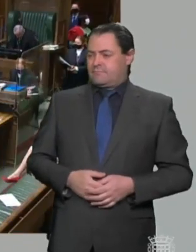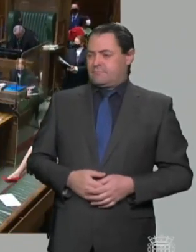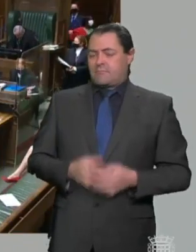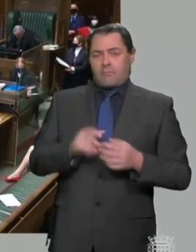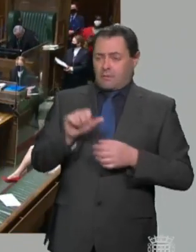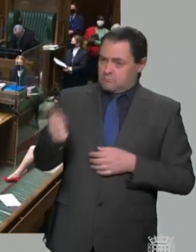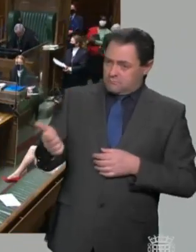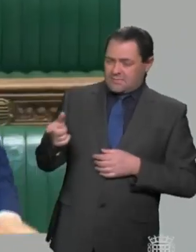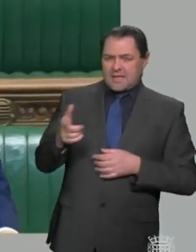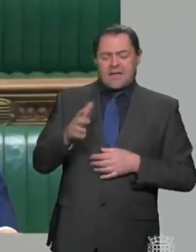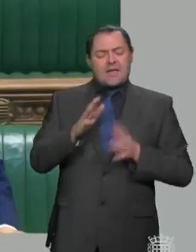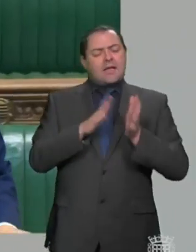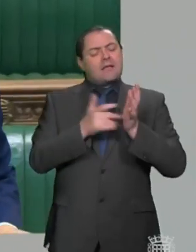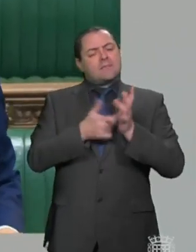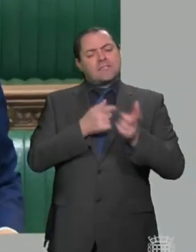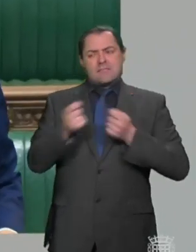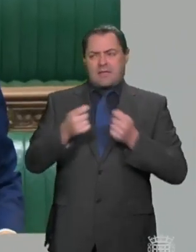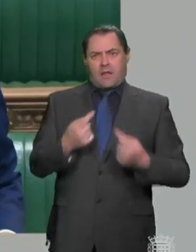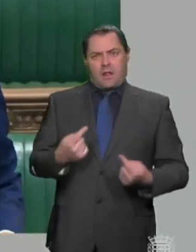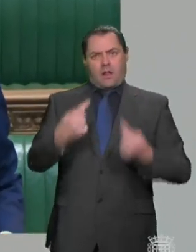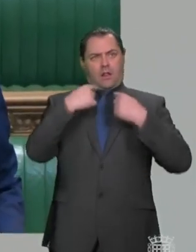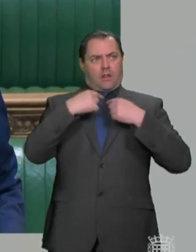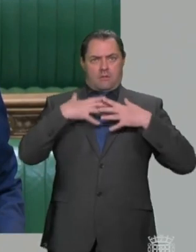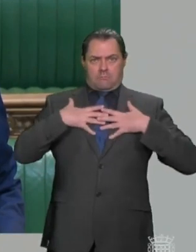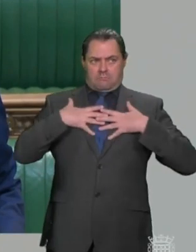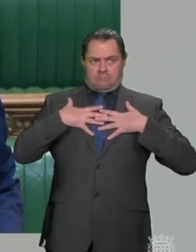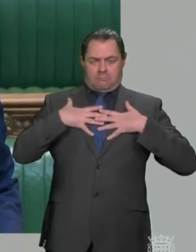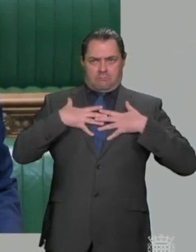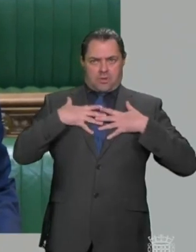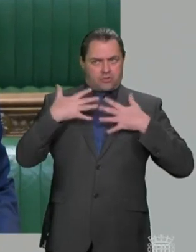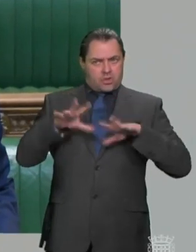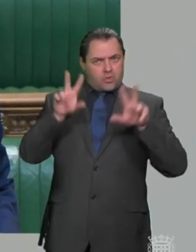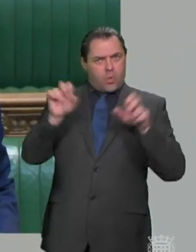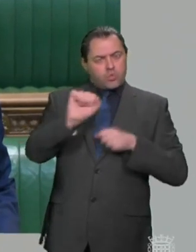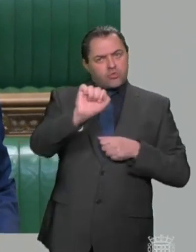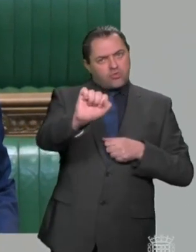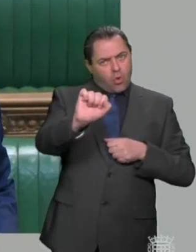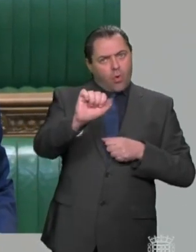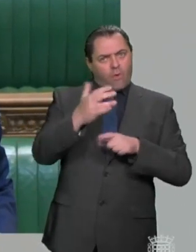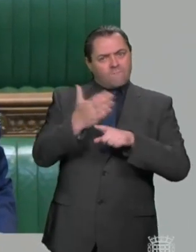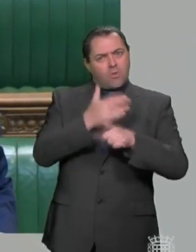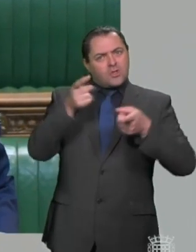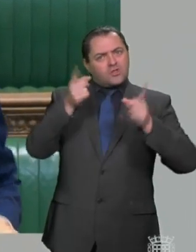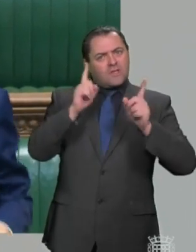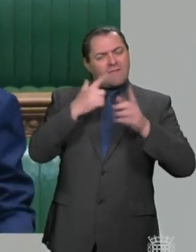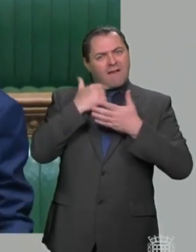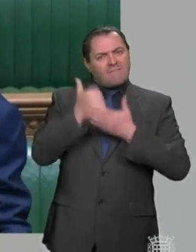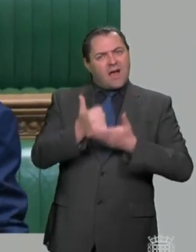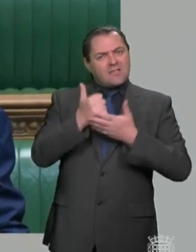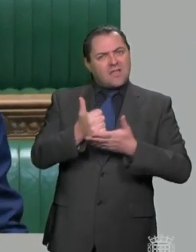It is no good the Prime Minister attacking me. It is his former chief adviser who is looking back